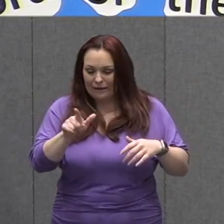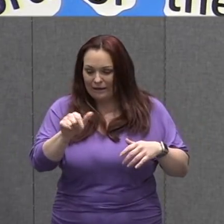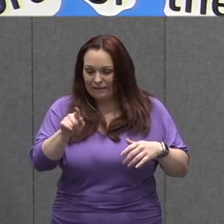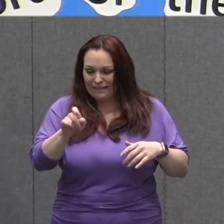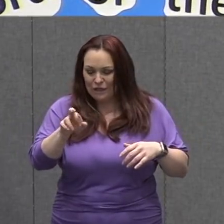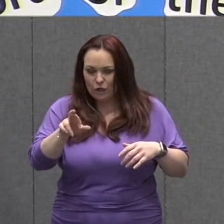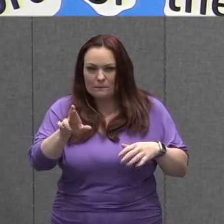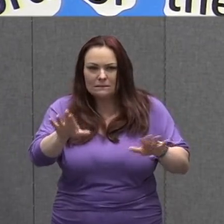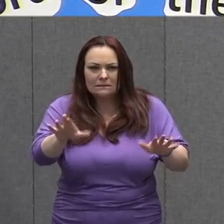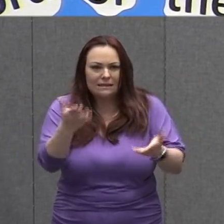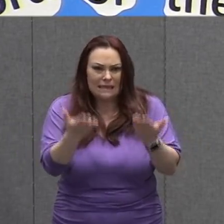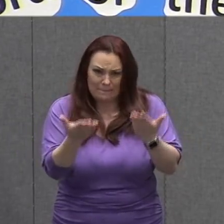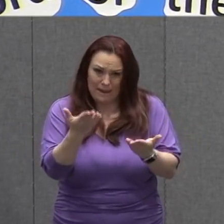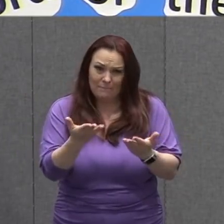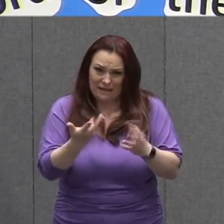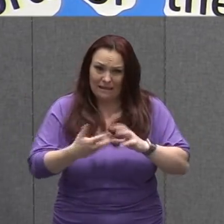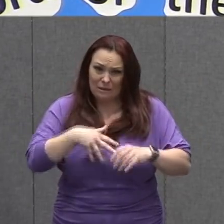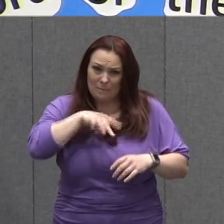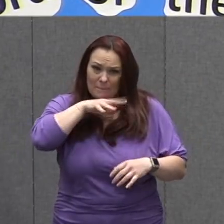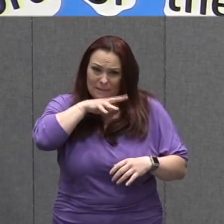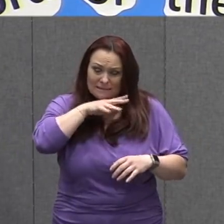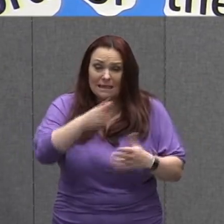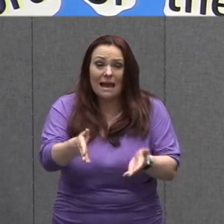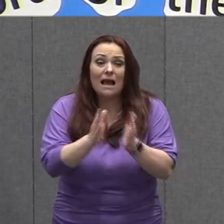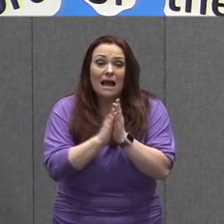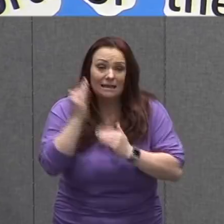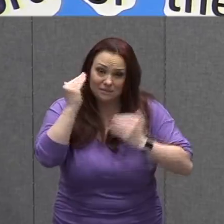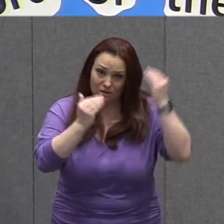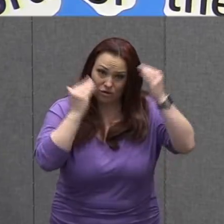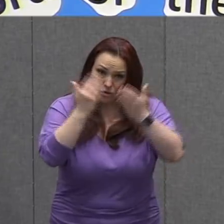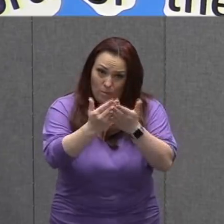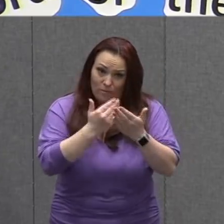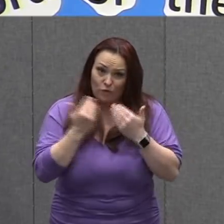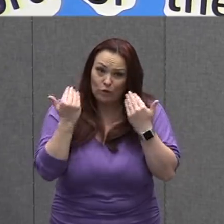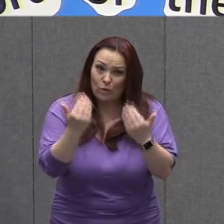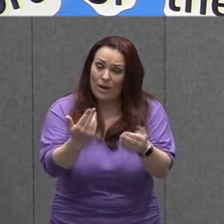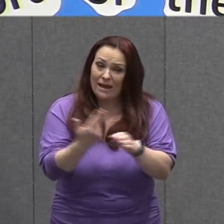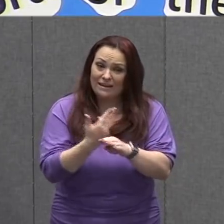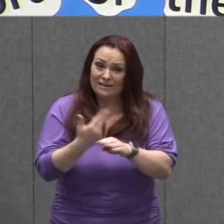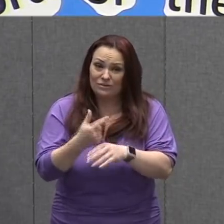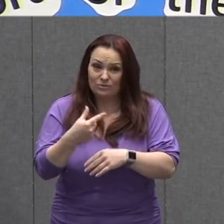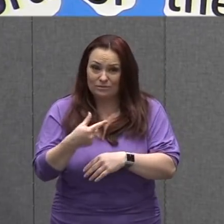You should ask an adult first before you use glitter. But if you do have seeds,